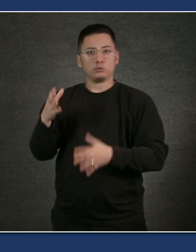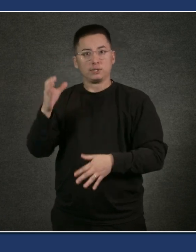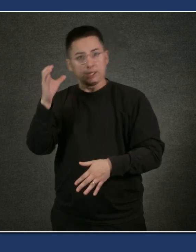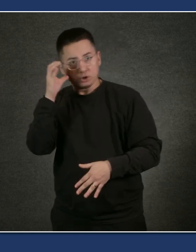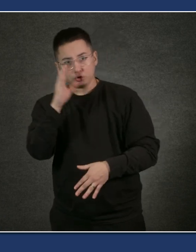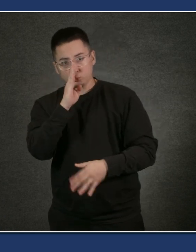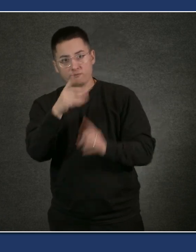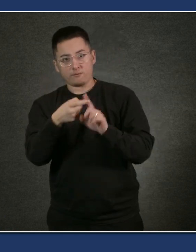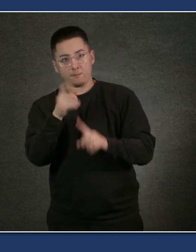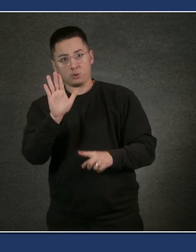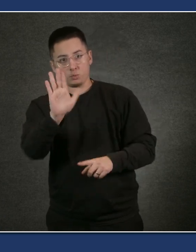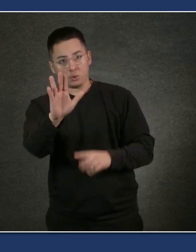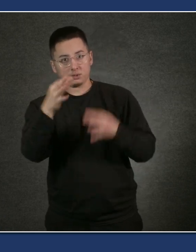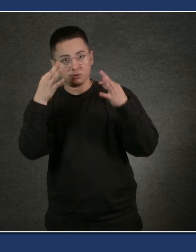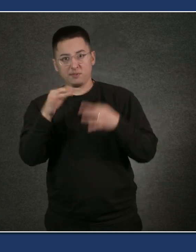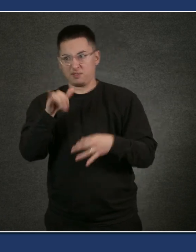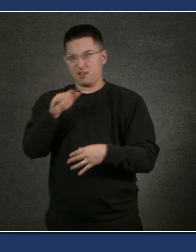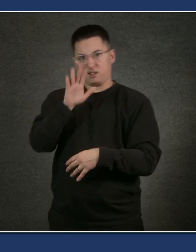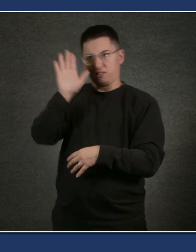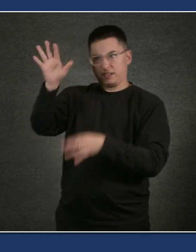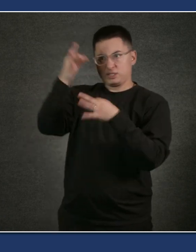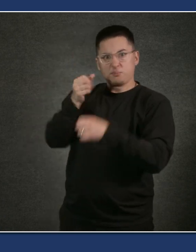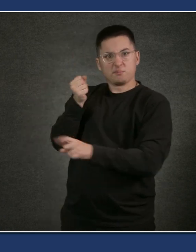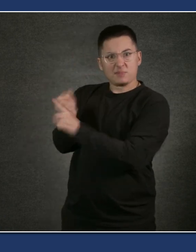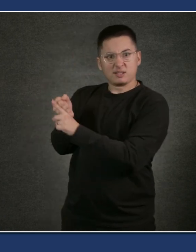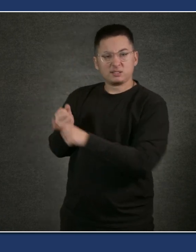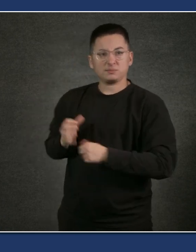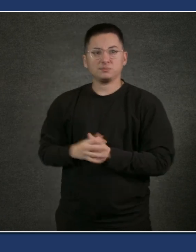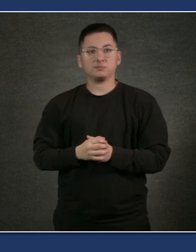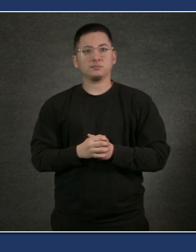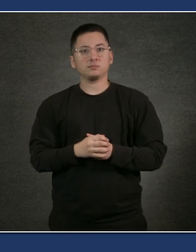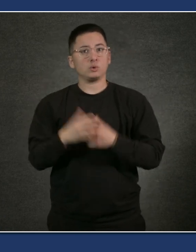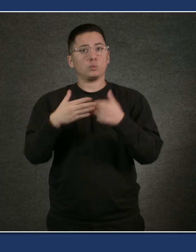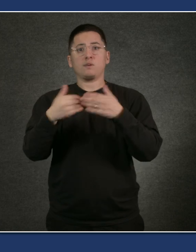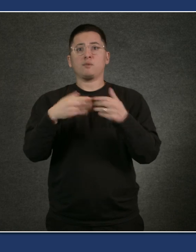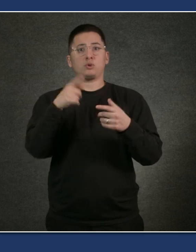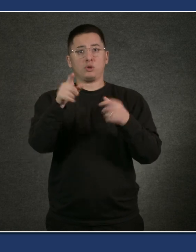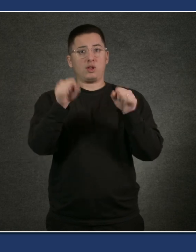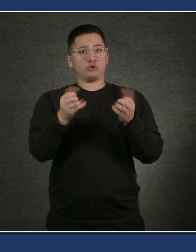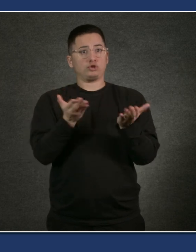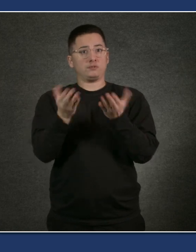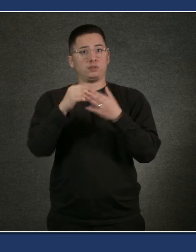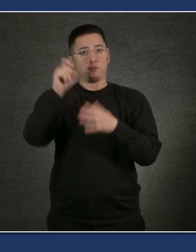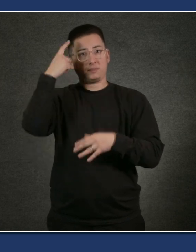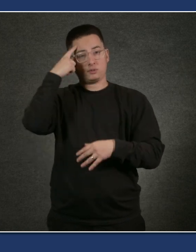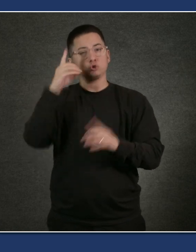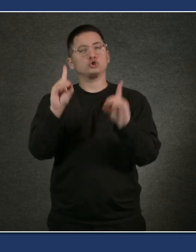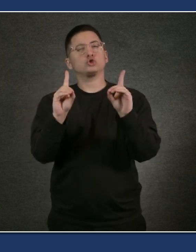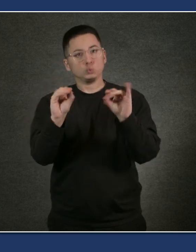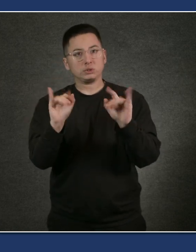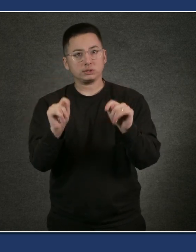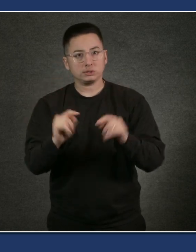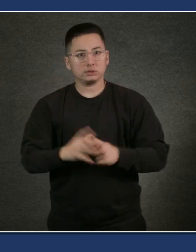Whatever way you can serve in government, do it. Rise up, speak out, and lead because your experience